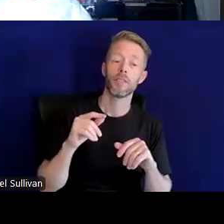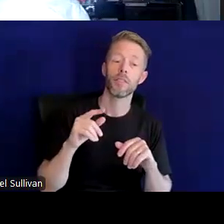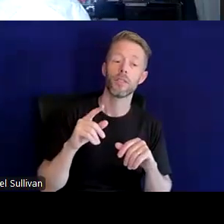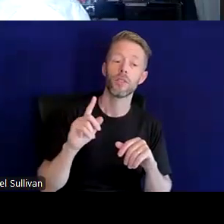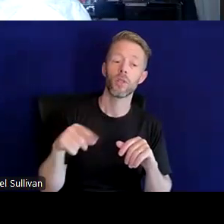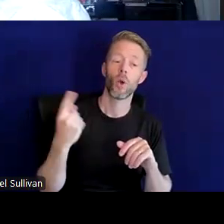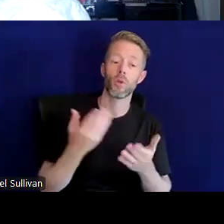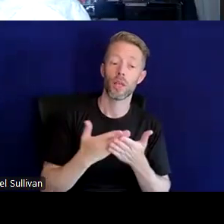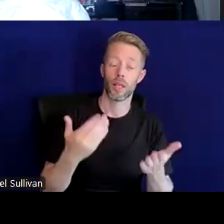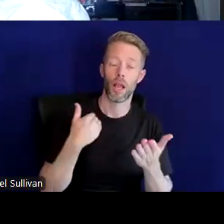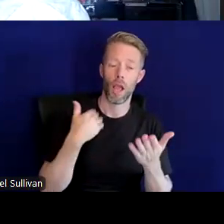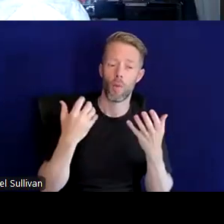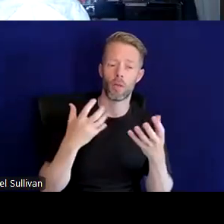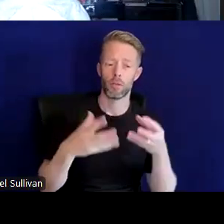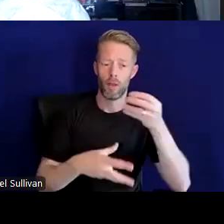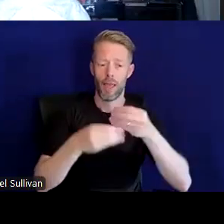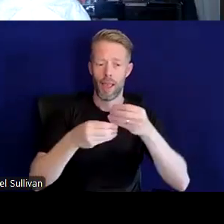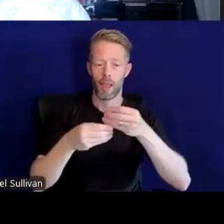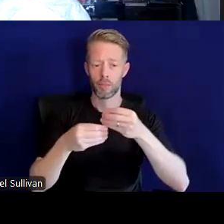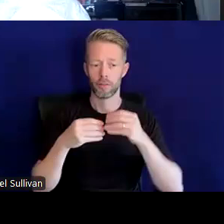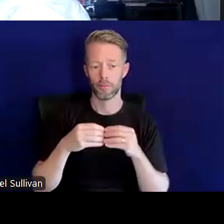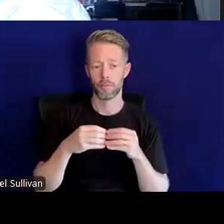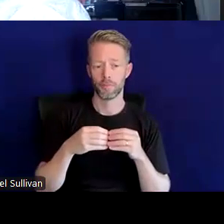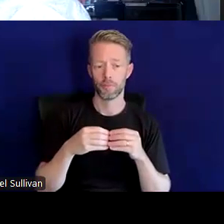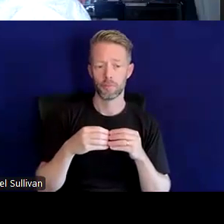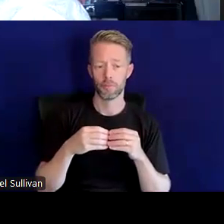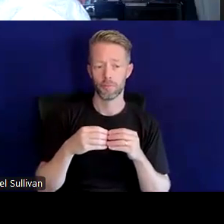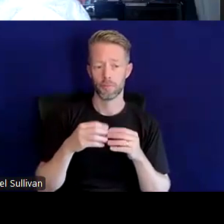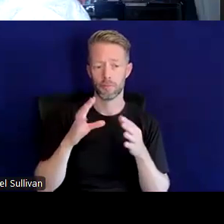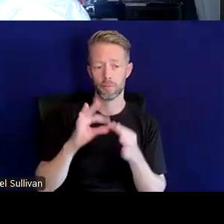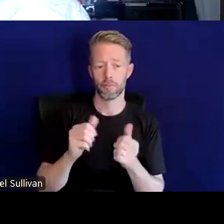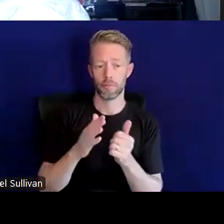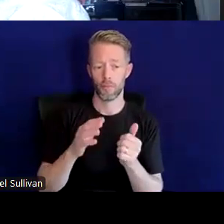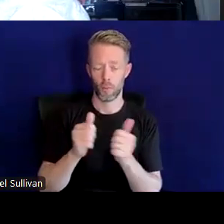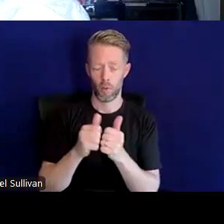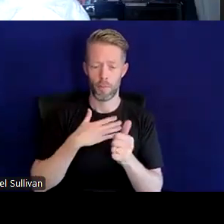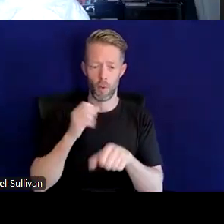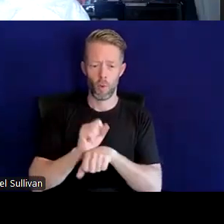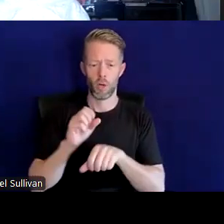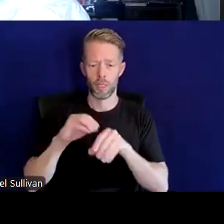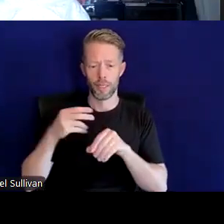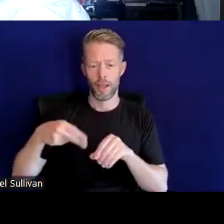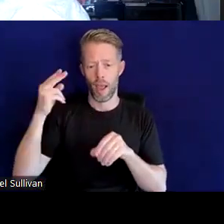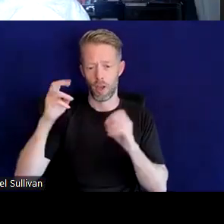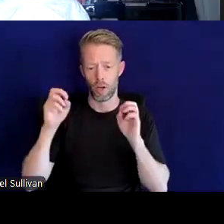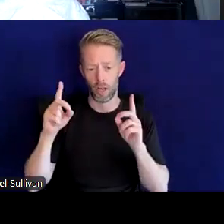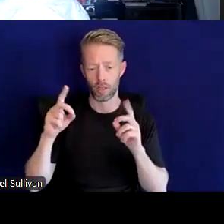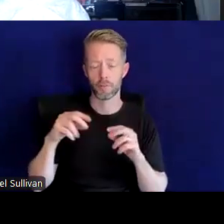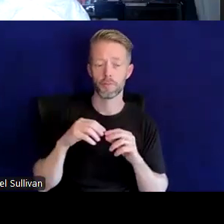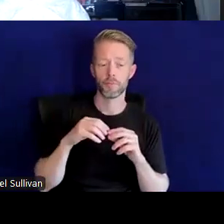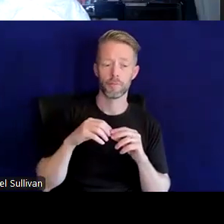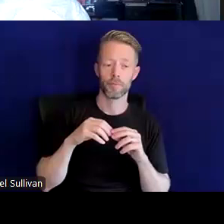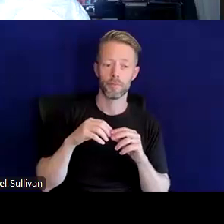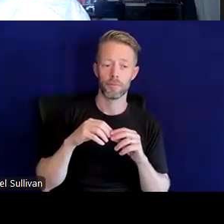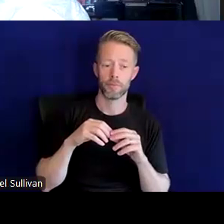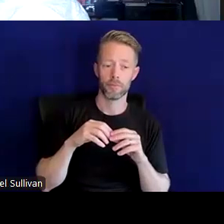wanted to say, when I worked in